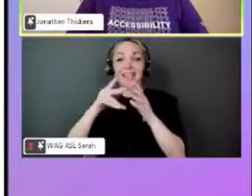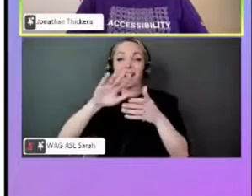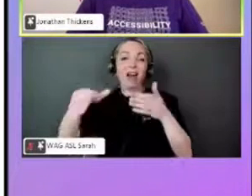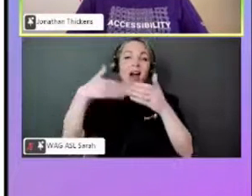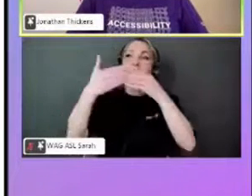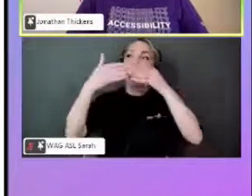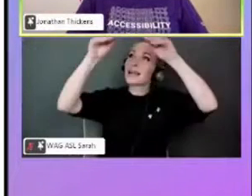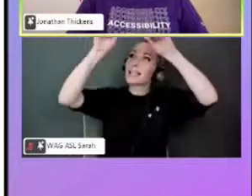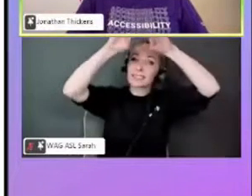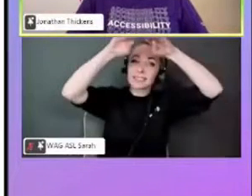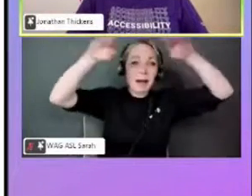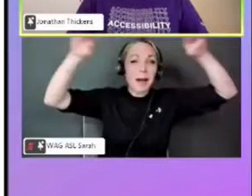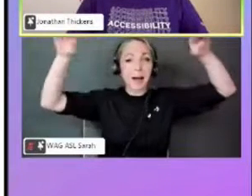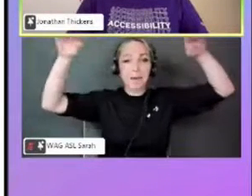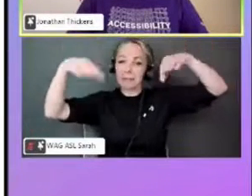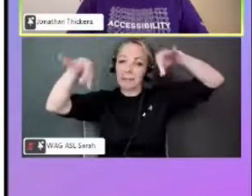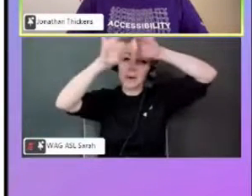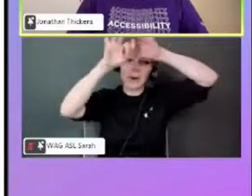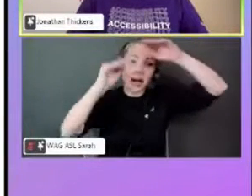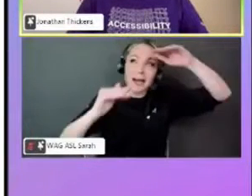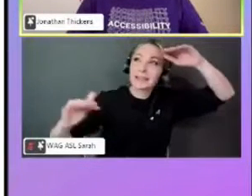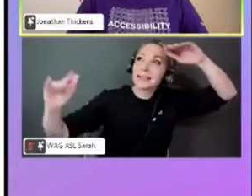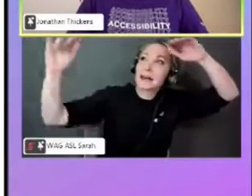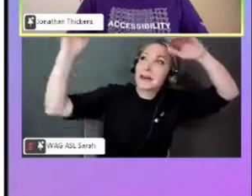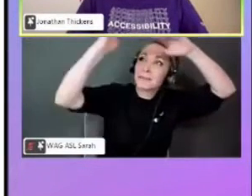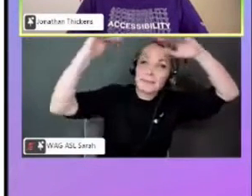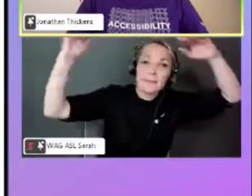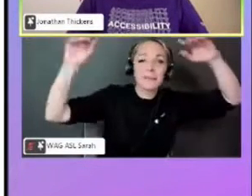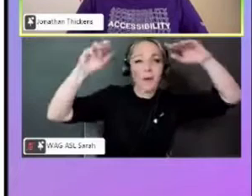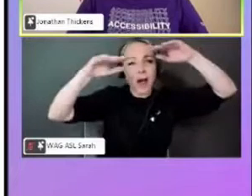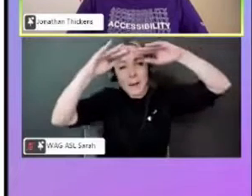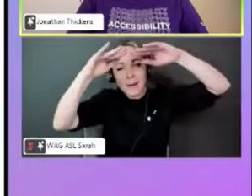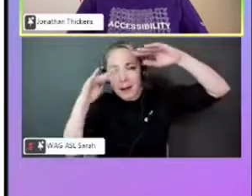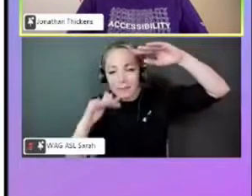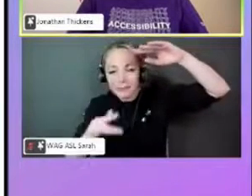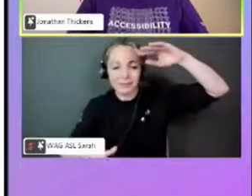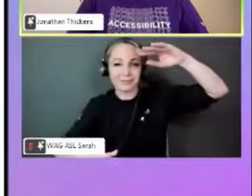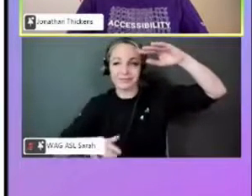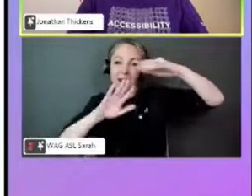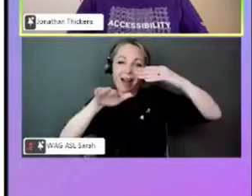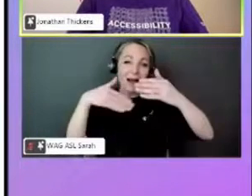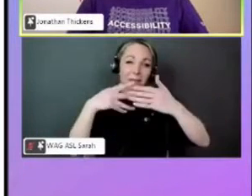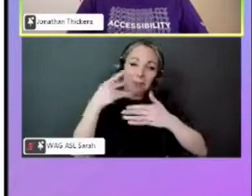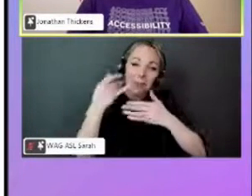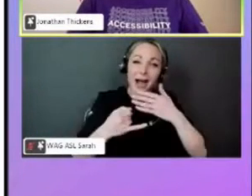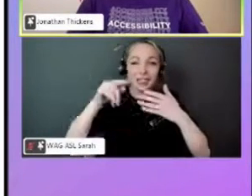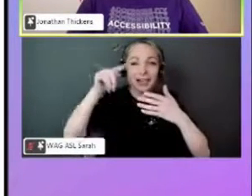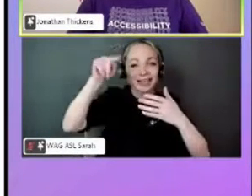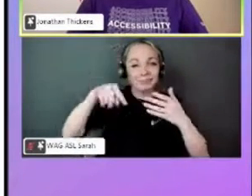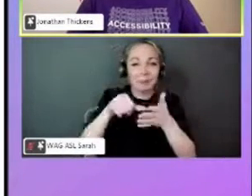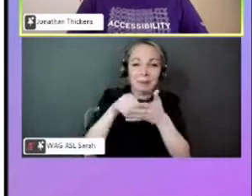overview to the bottom level individual issue detail page, shareable. The shared pages look and function